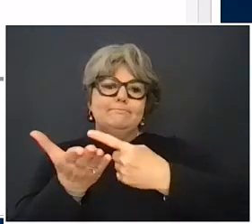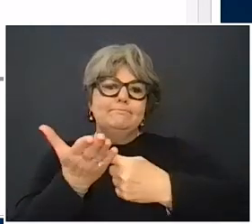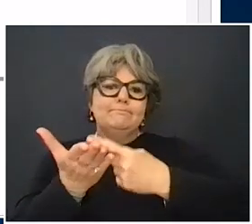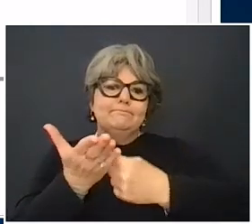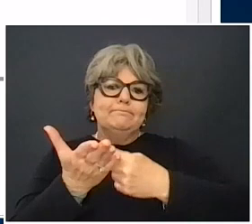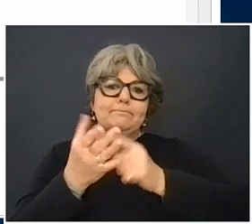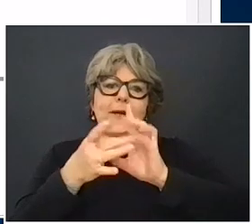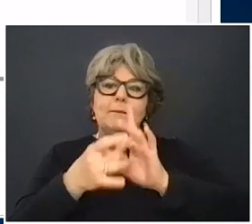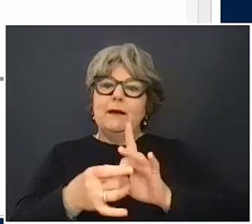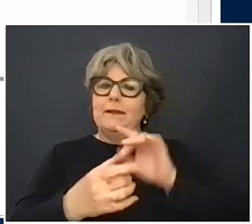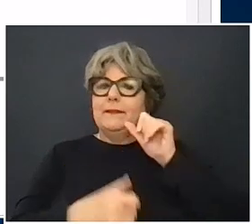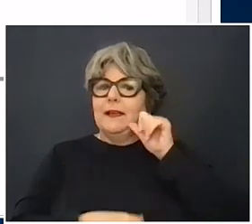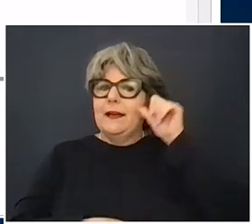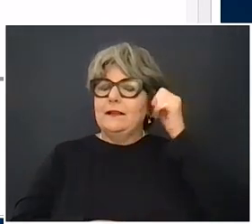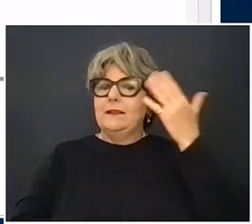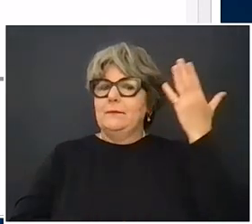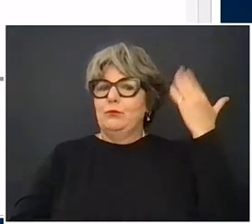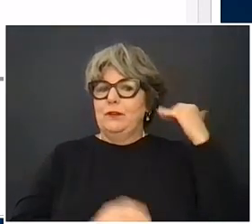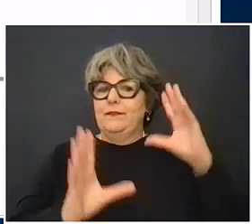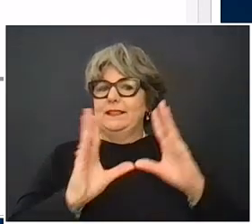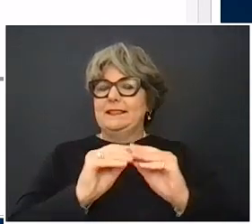session. I think if we go down to the next